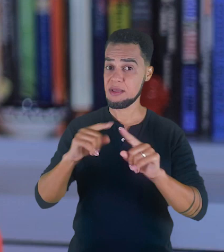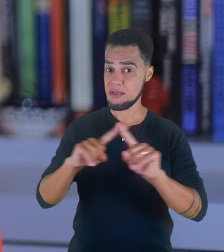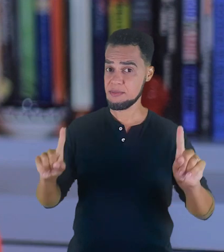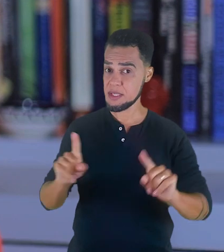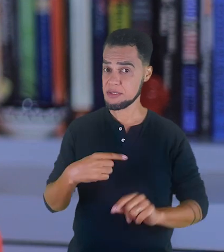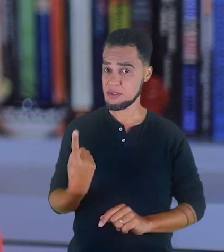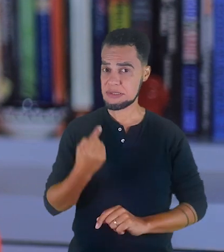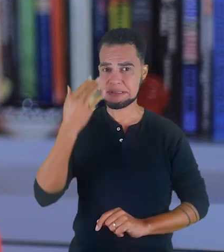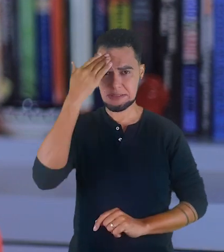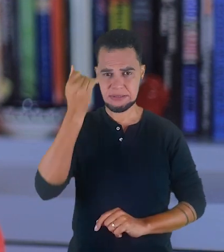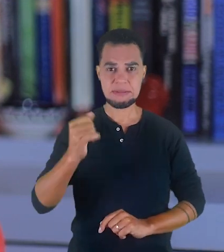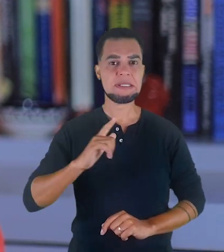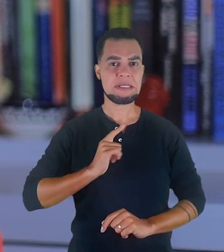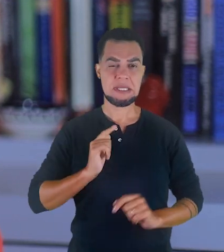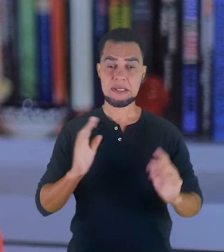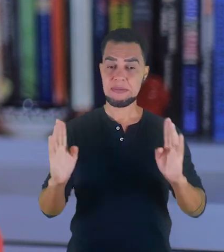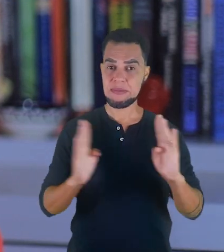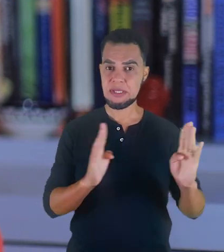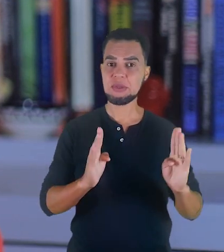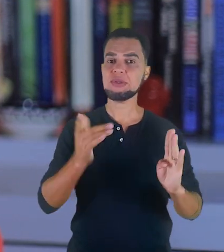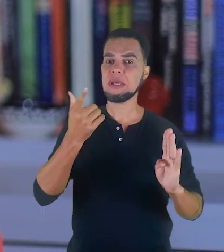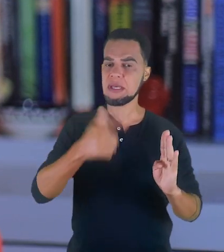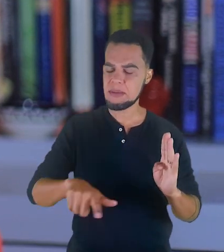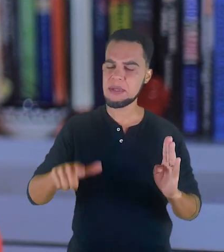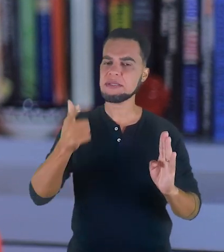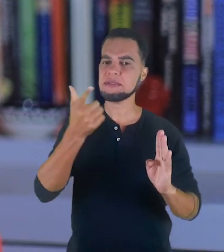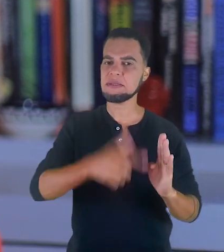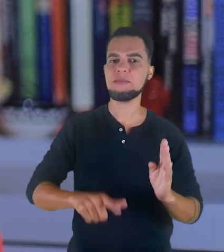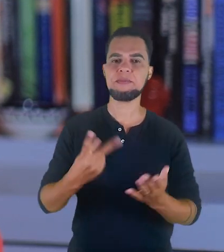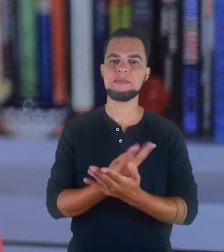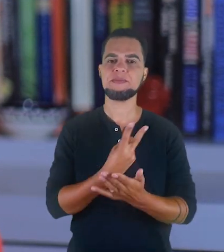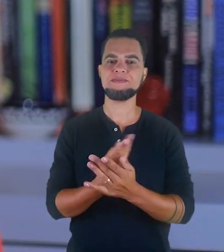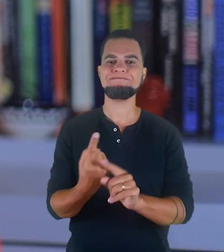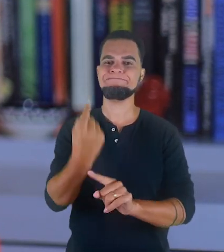but we also know that a period of repetition of past mistakes is coming up.